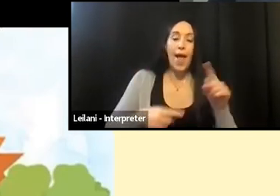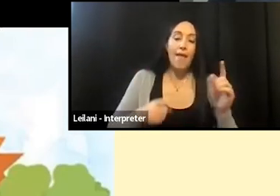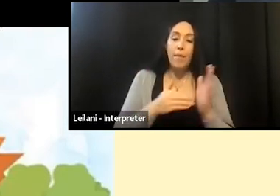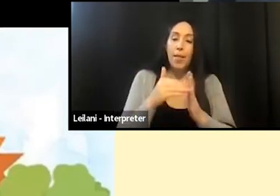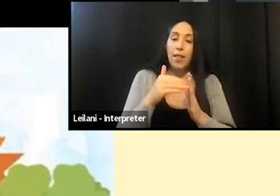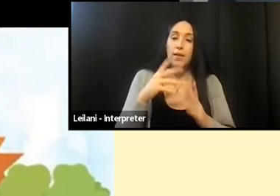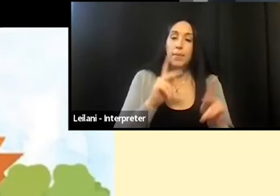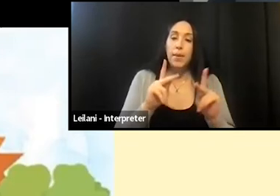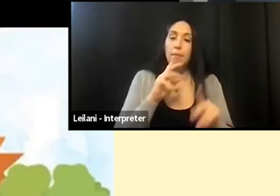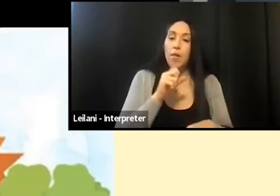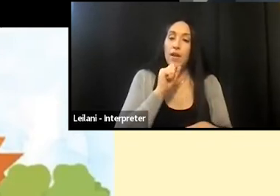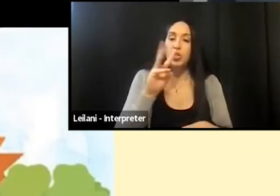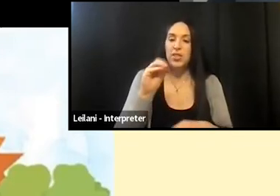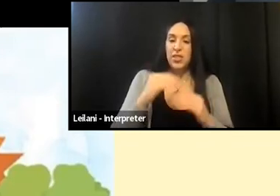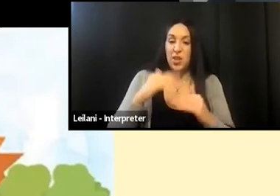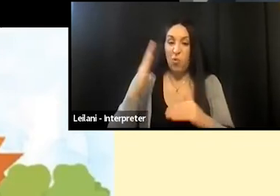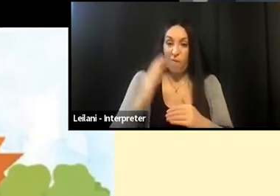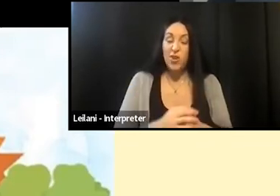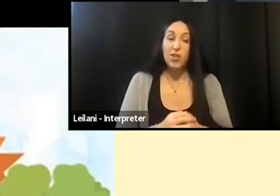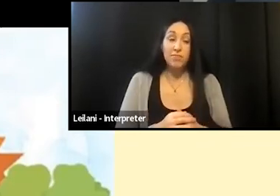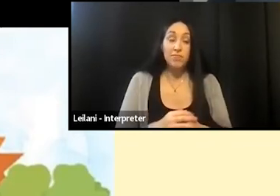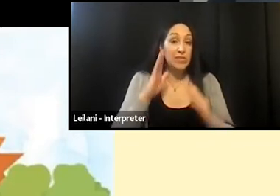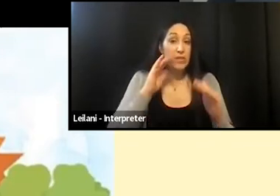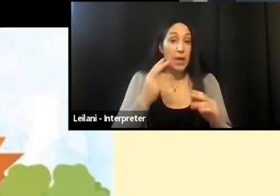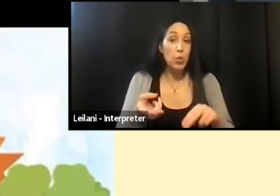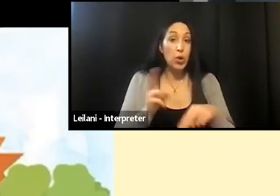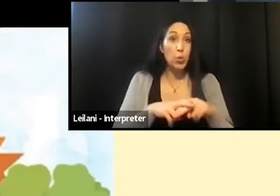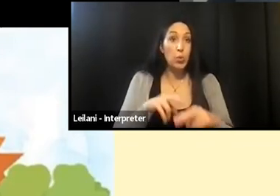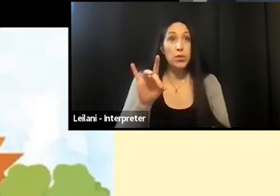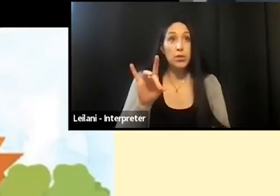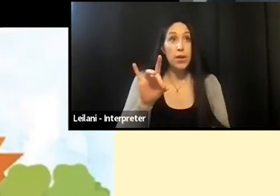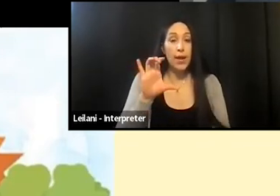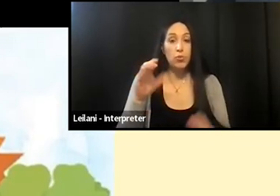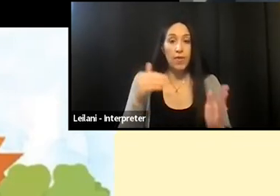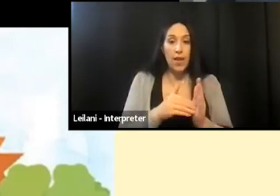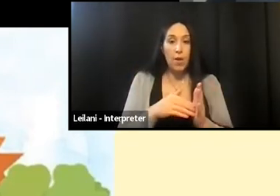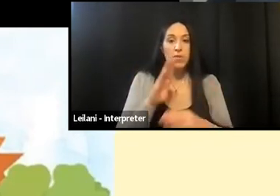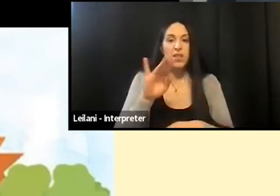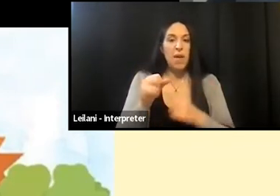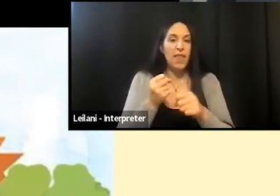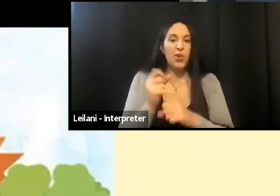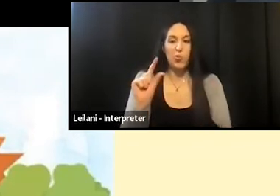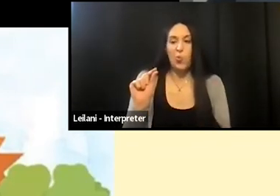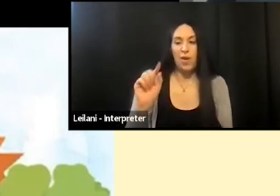to increase to 800,000 by 2040. And we recognize that our cities